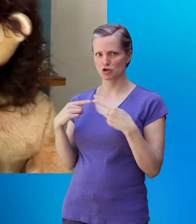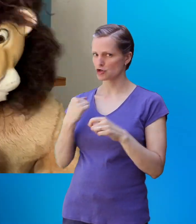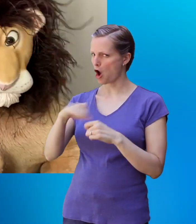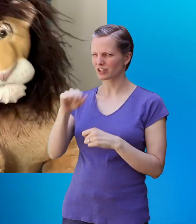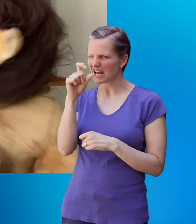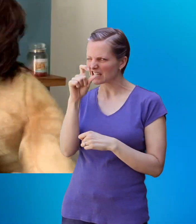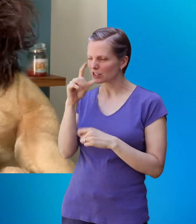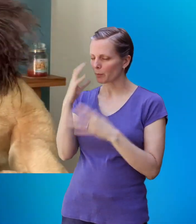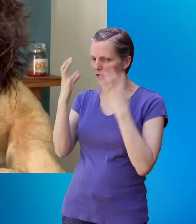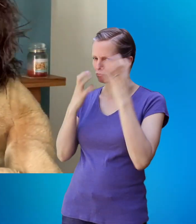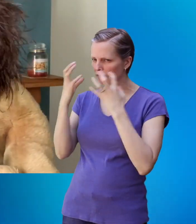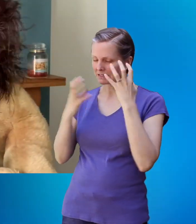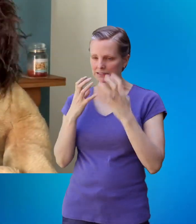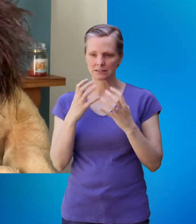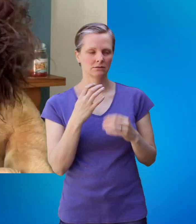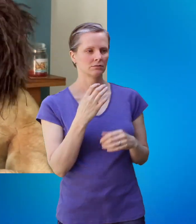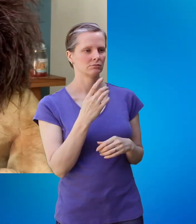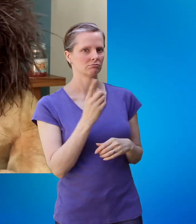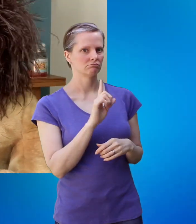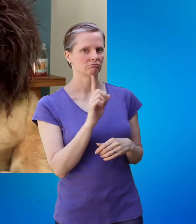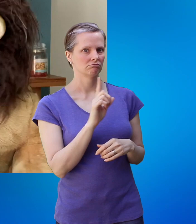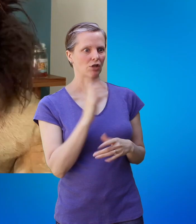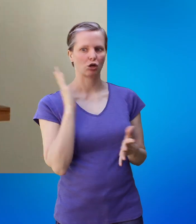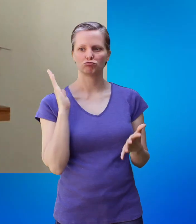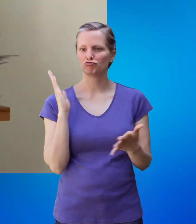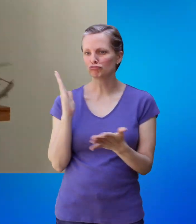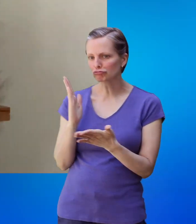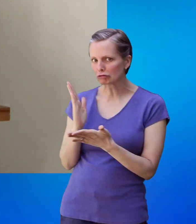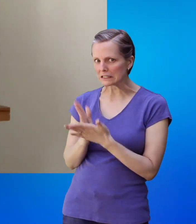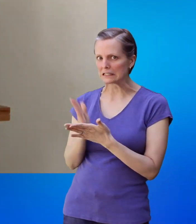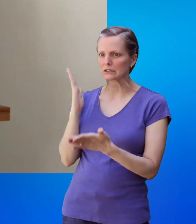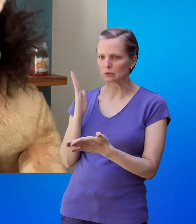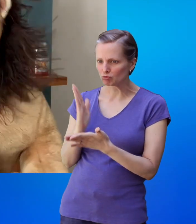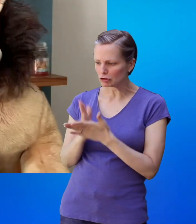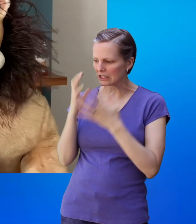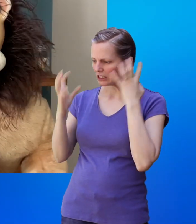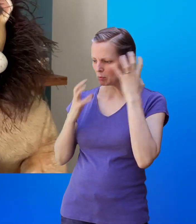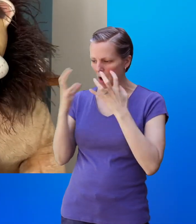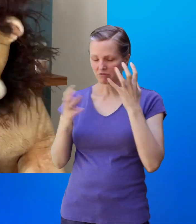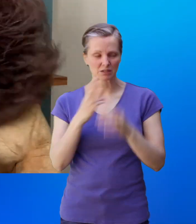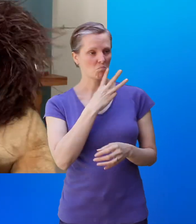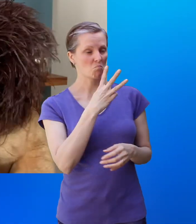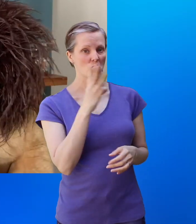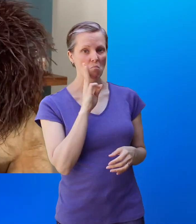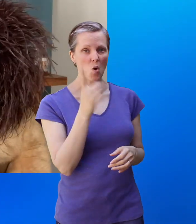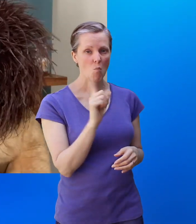okay. You're really really worried. Wow! What what is it that's erm that's got